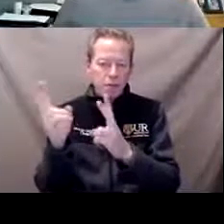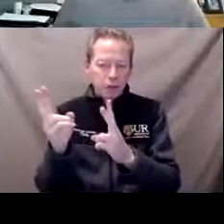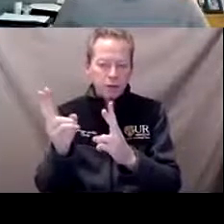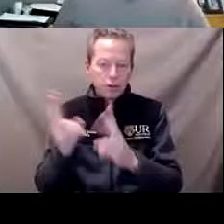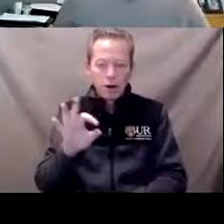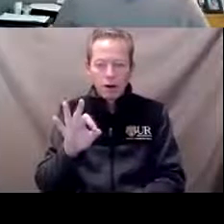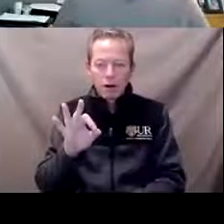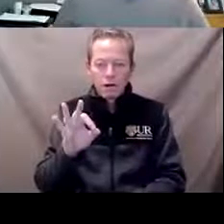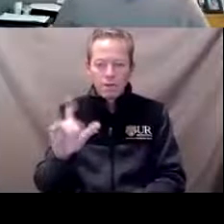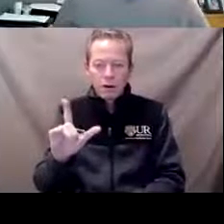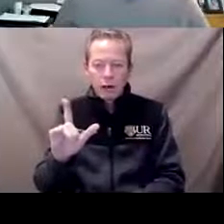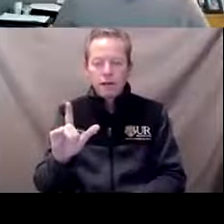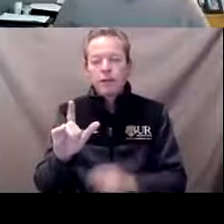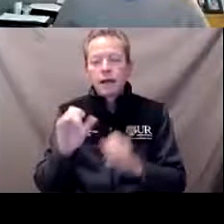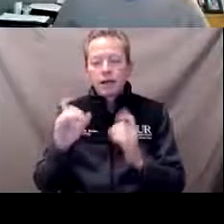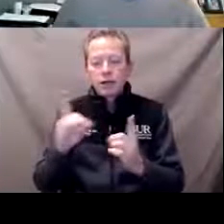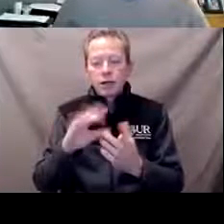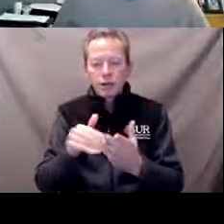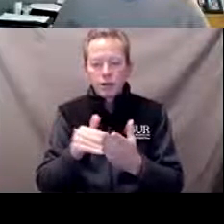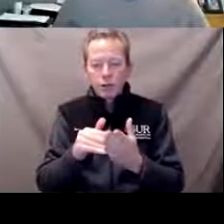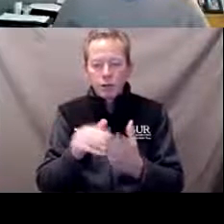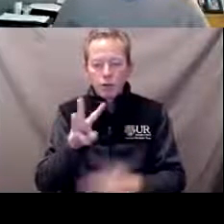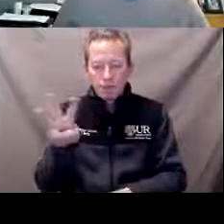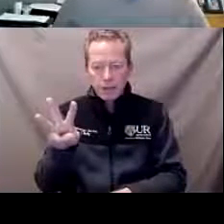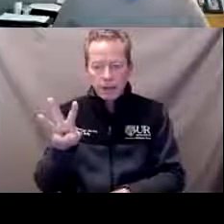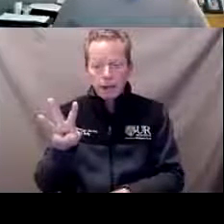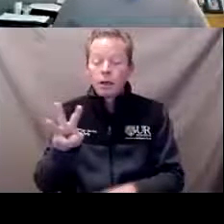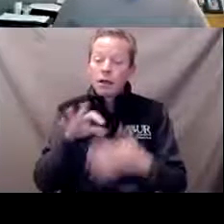Geriatric Education Center website. These were all links that were also sent out in